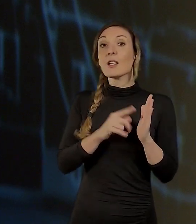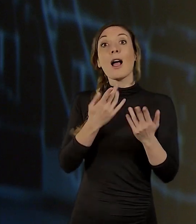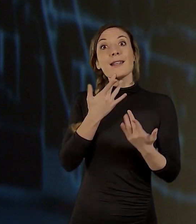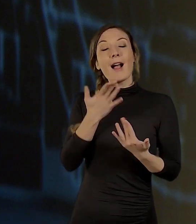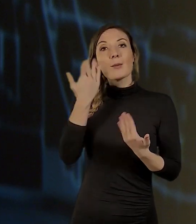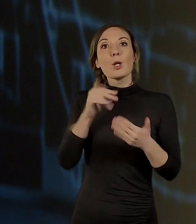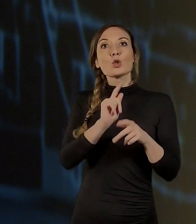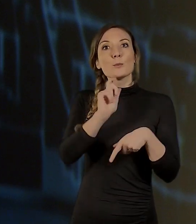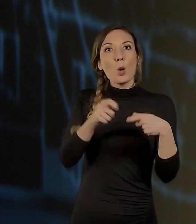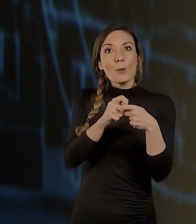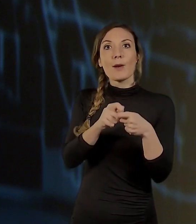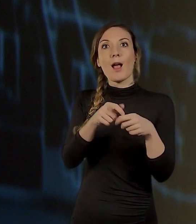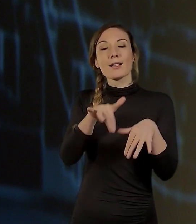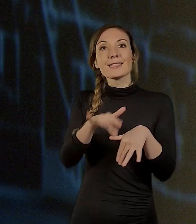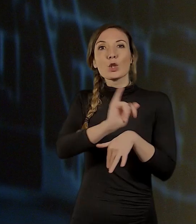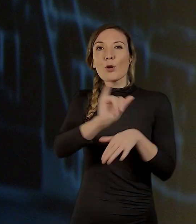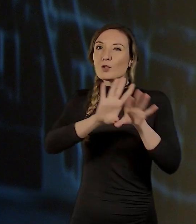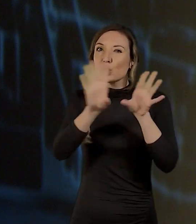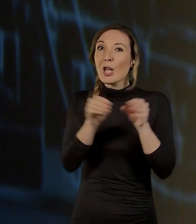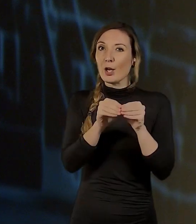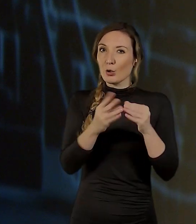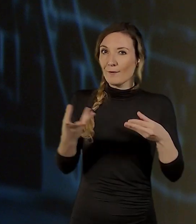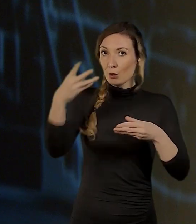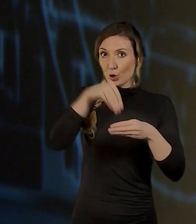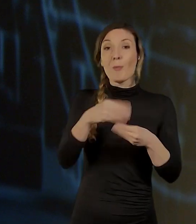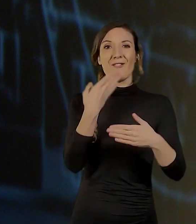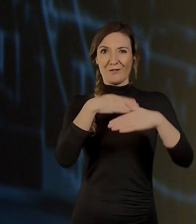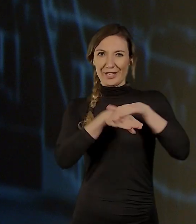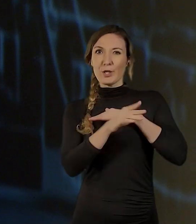Skanska has experience with this. At the time when Prague was introducing participation as a standard,